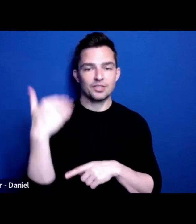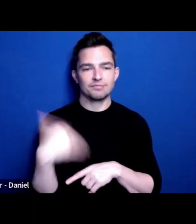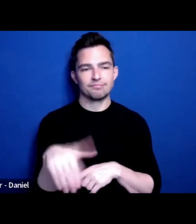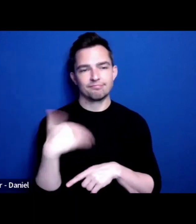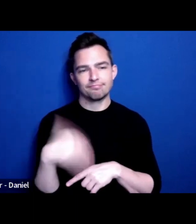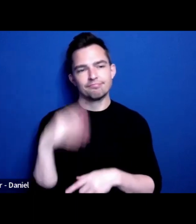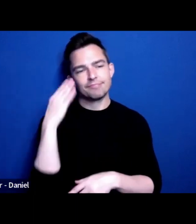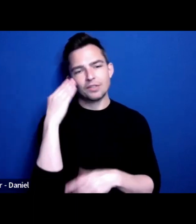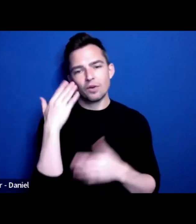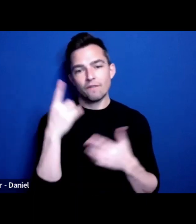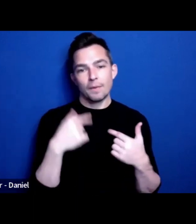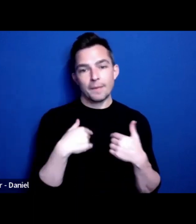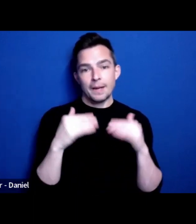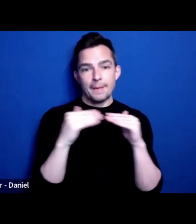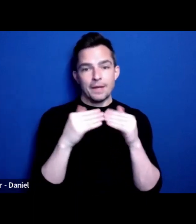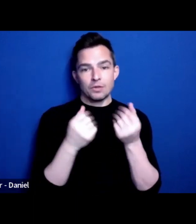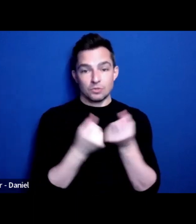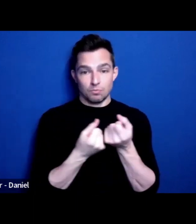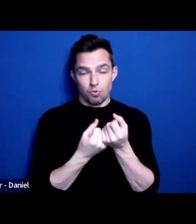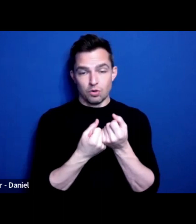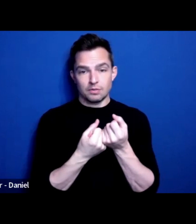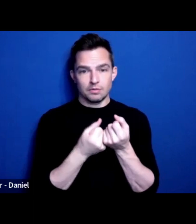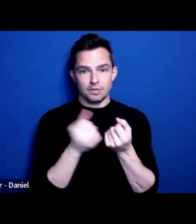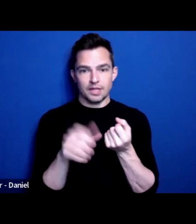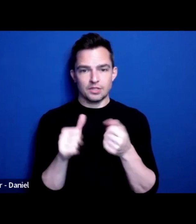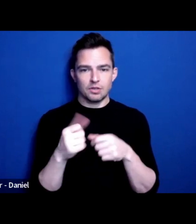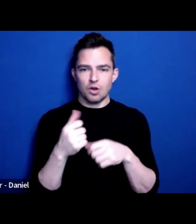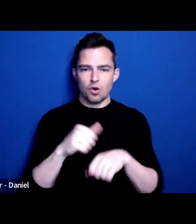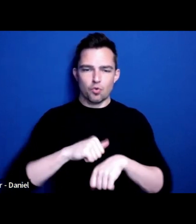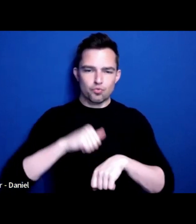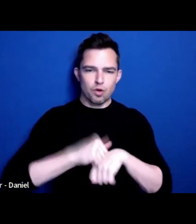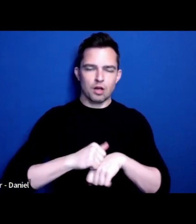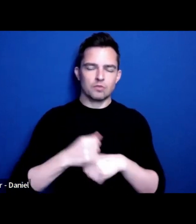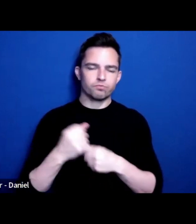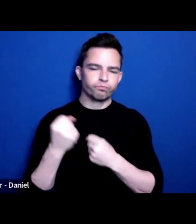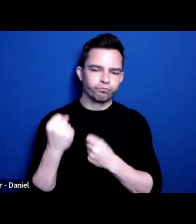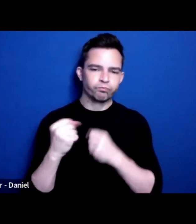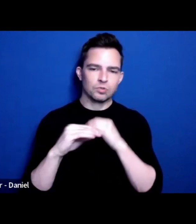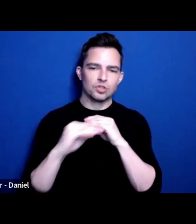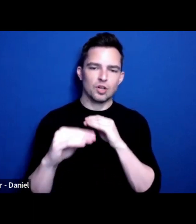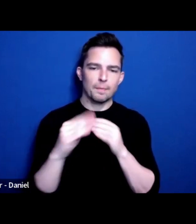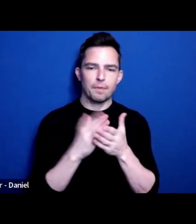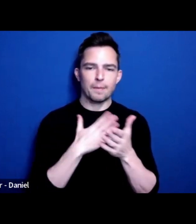For me, peer support is just a rock solid part of my life and my daily life. And I think every